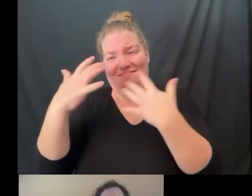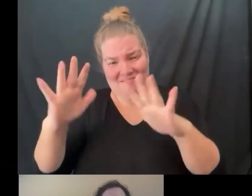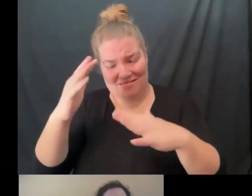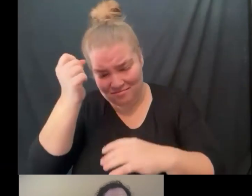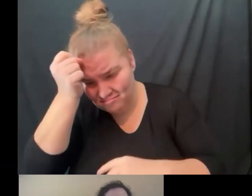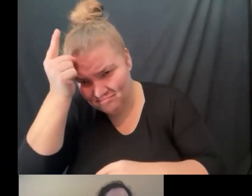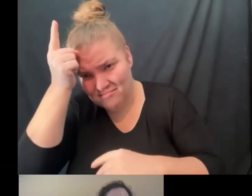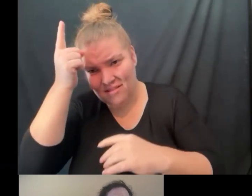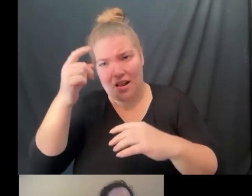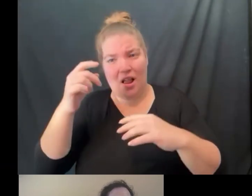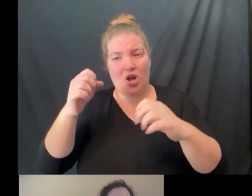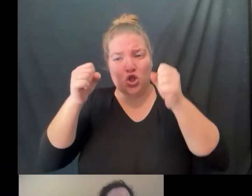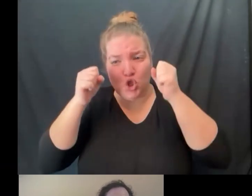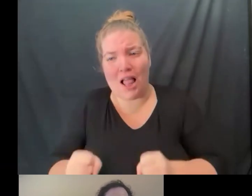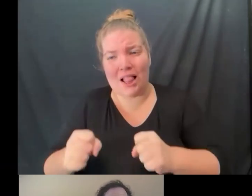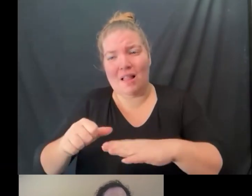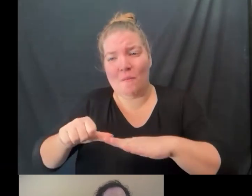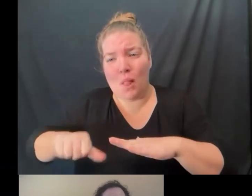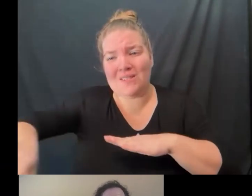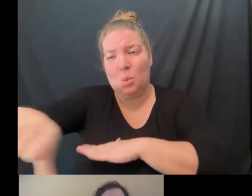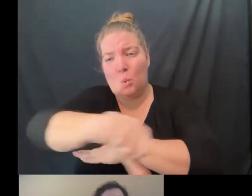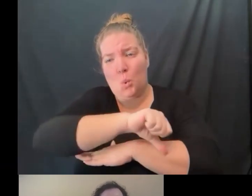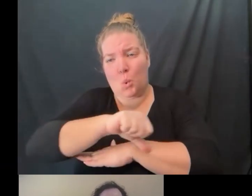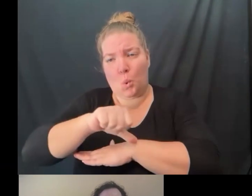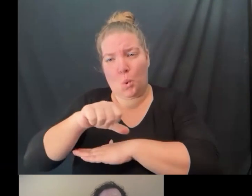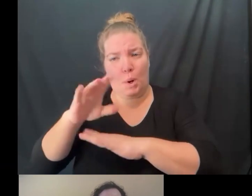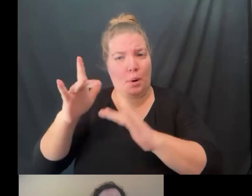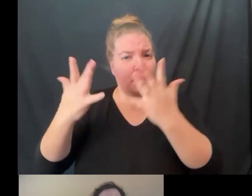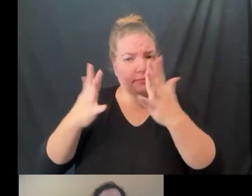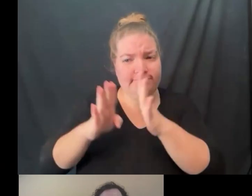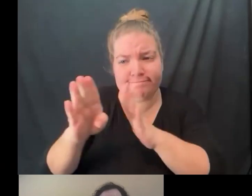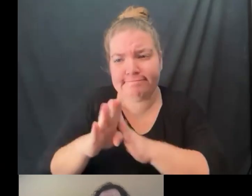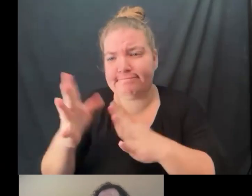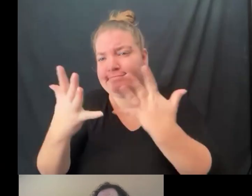And they've identified that every employee in your organization involved in either the development